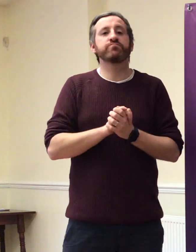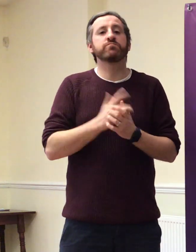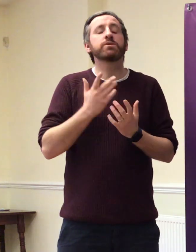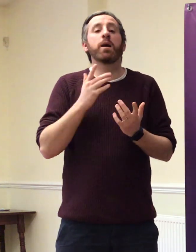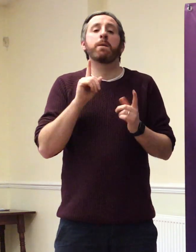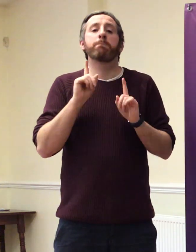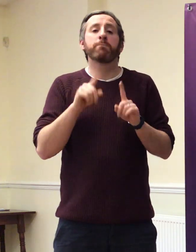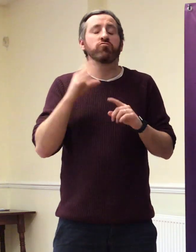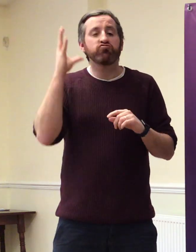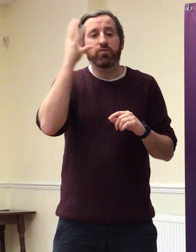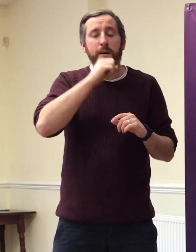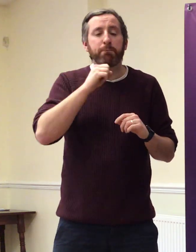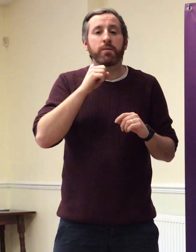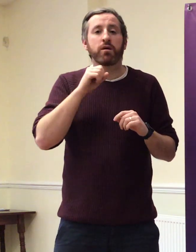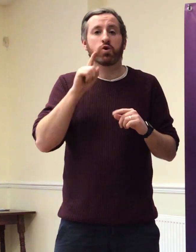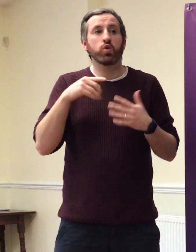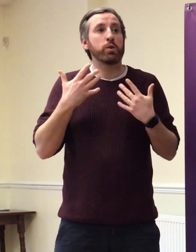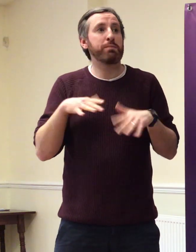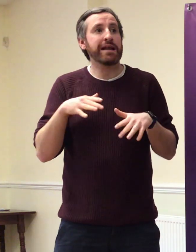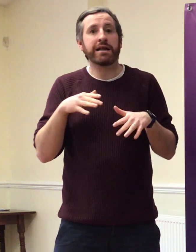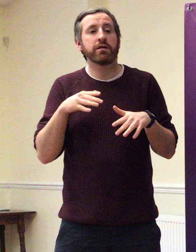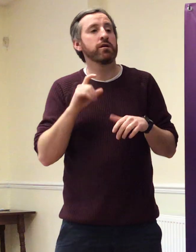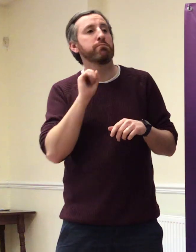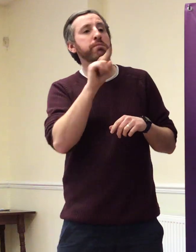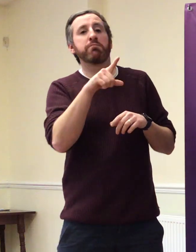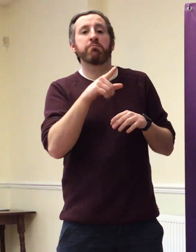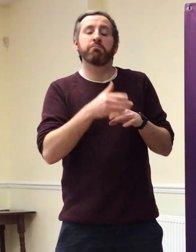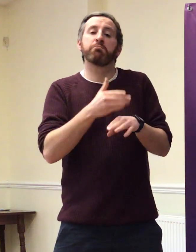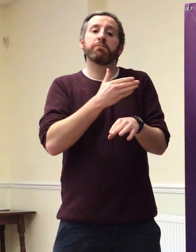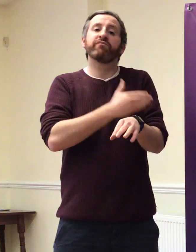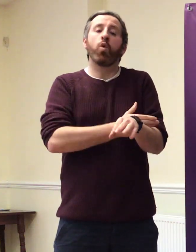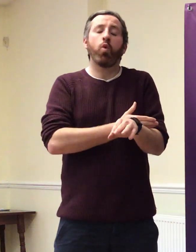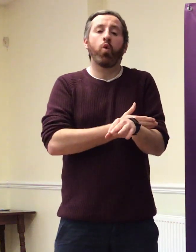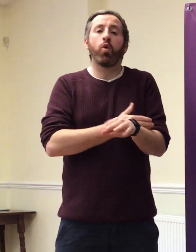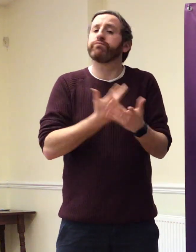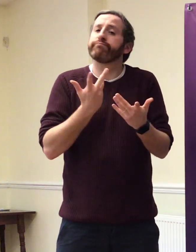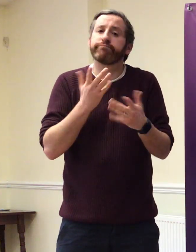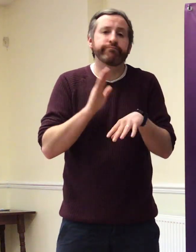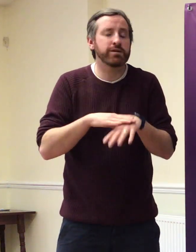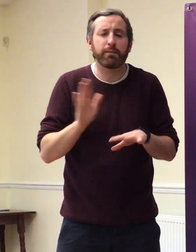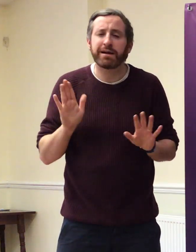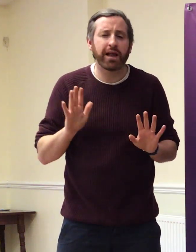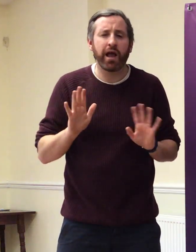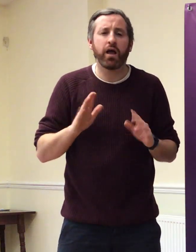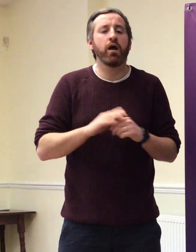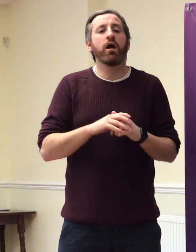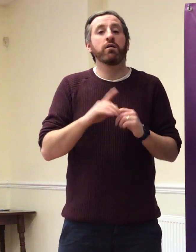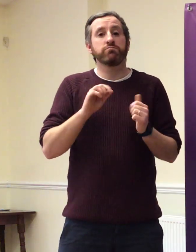Also please note, if you have already sent off your Census before this date, that's fine.